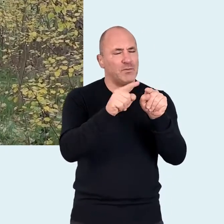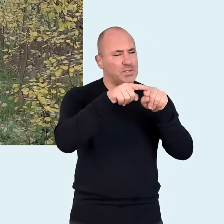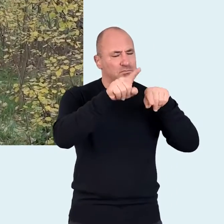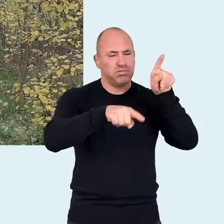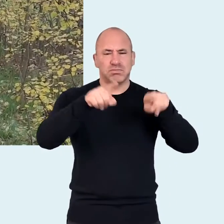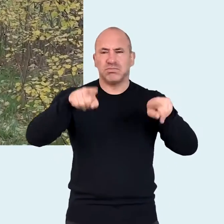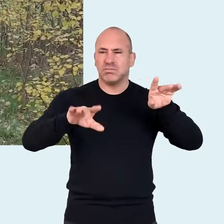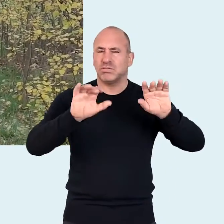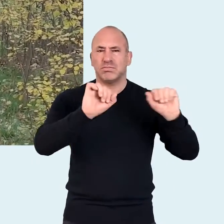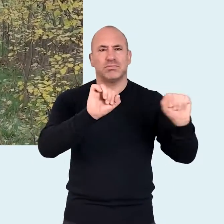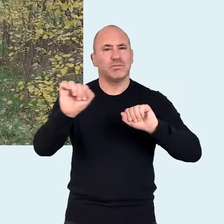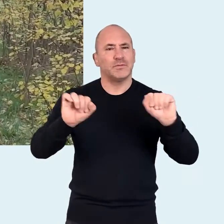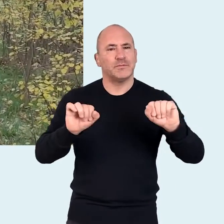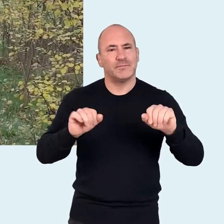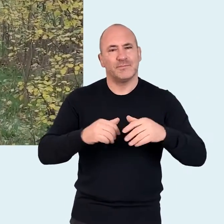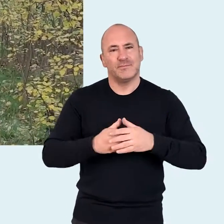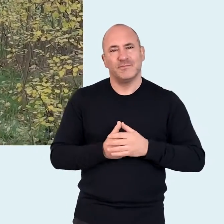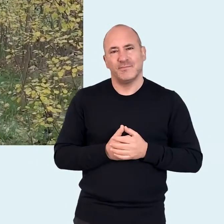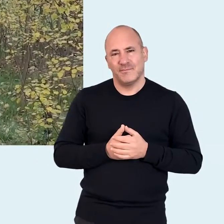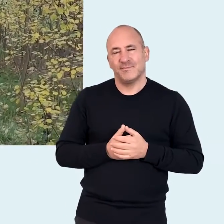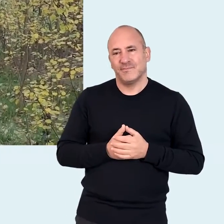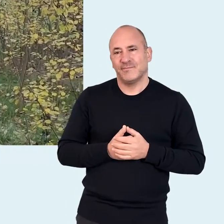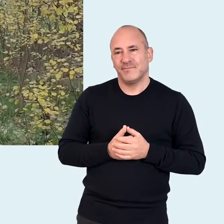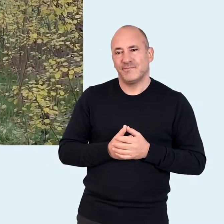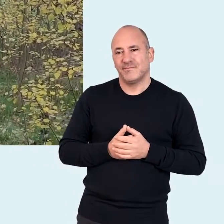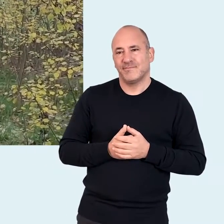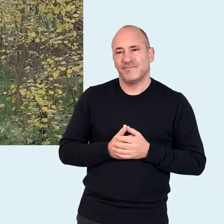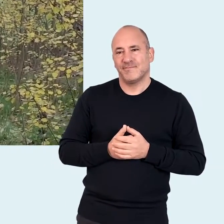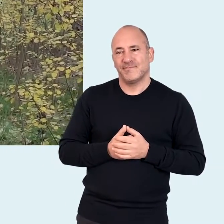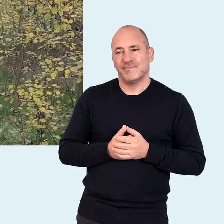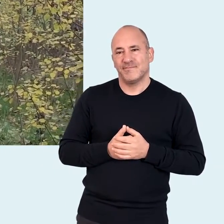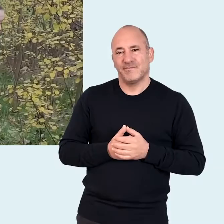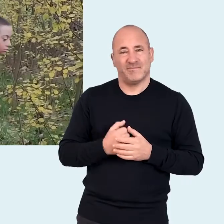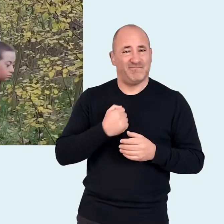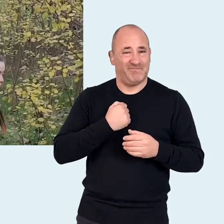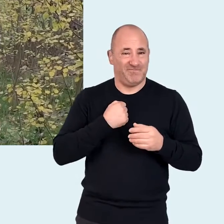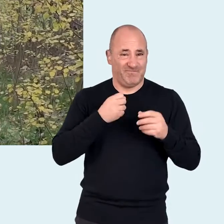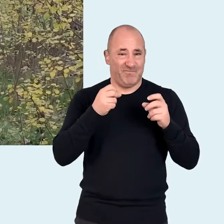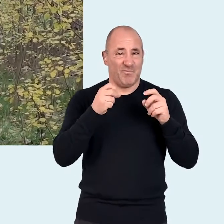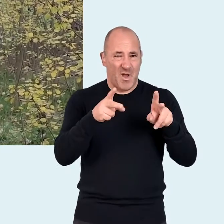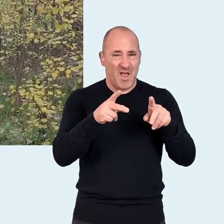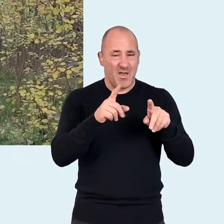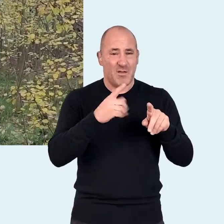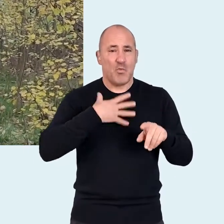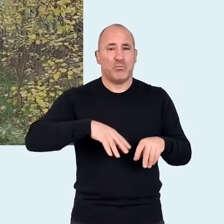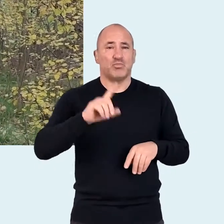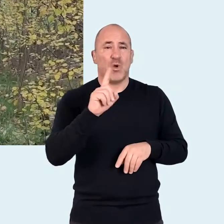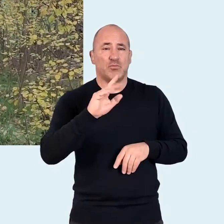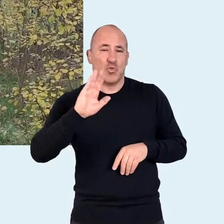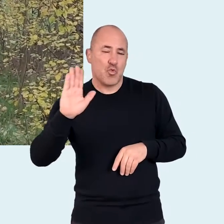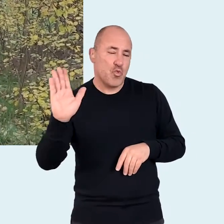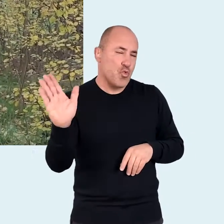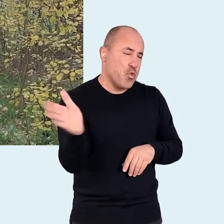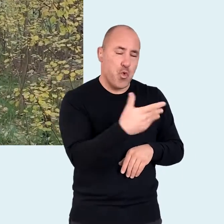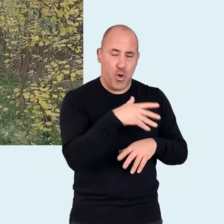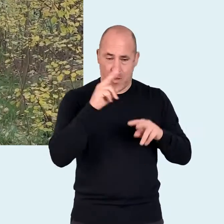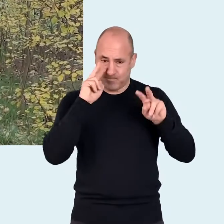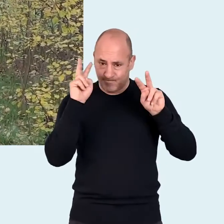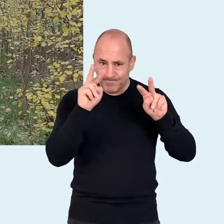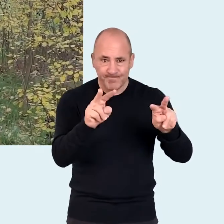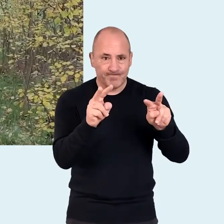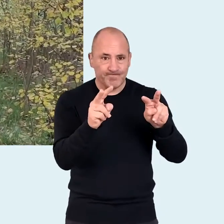regardless of who they are, valuing difference. It's our approach to ensure that everyone